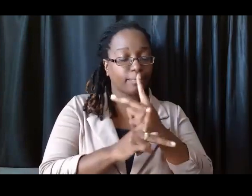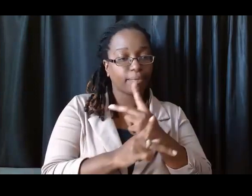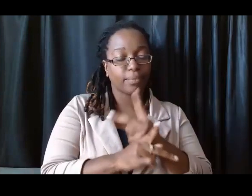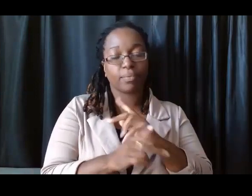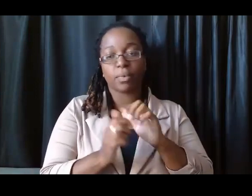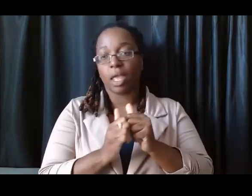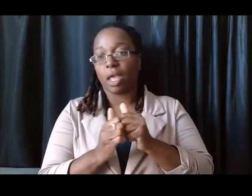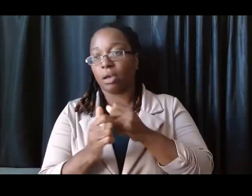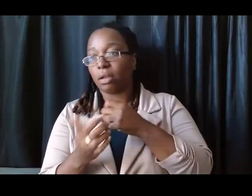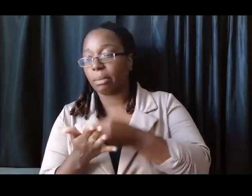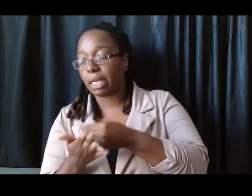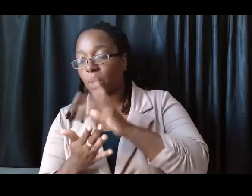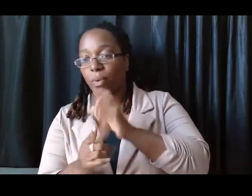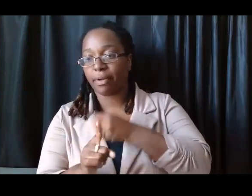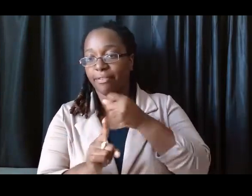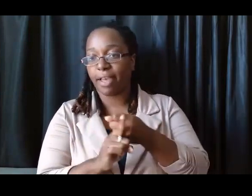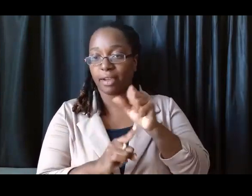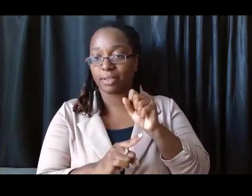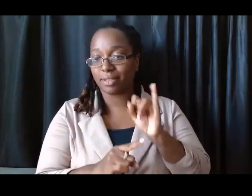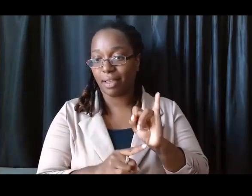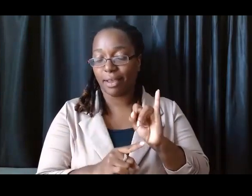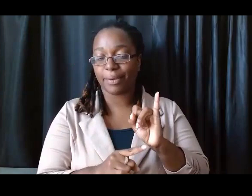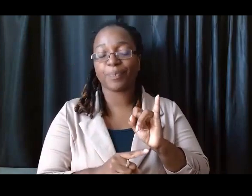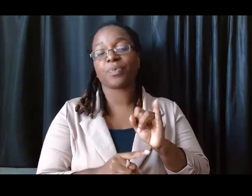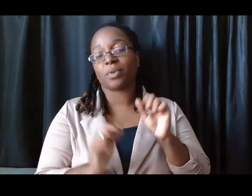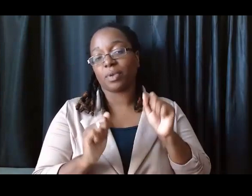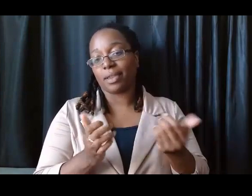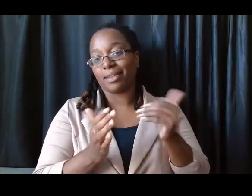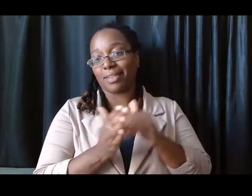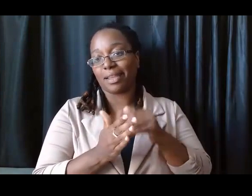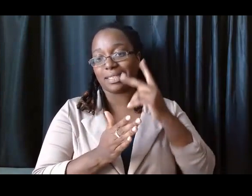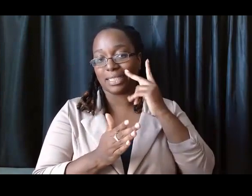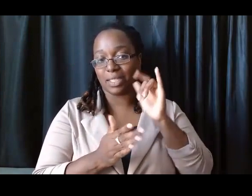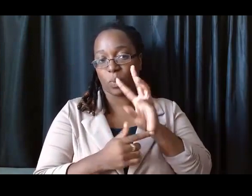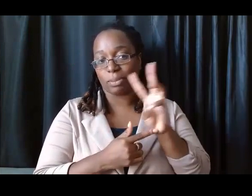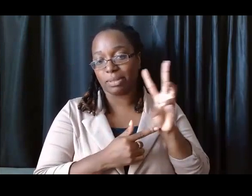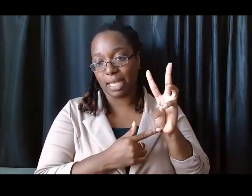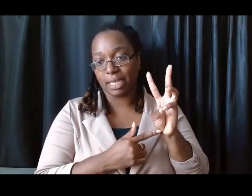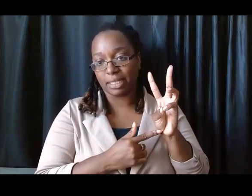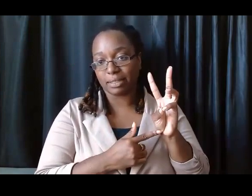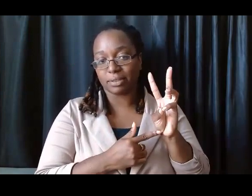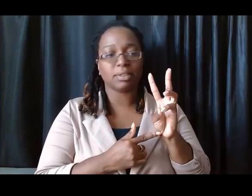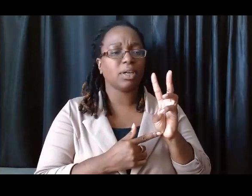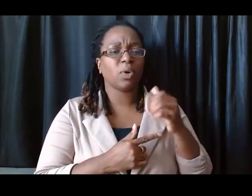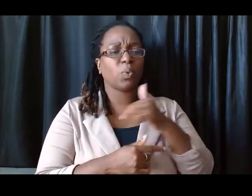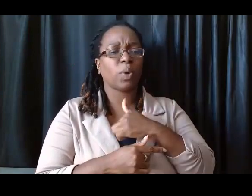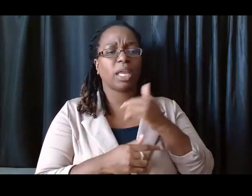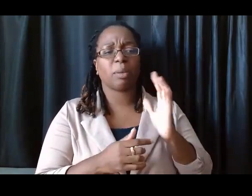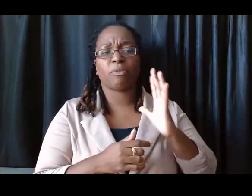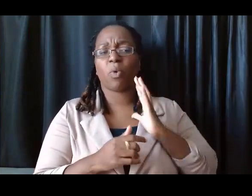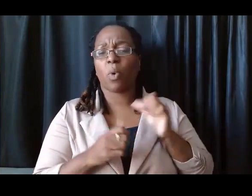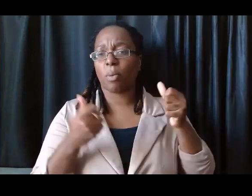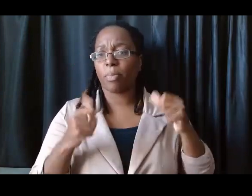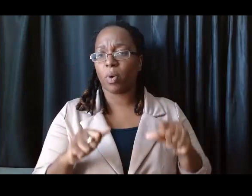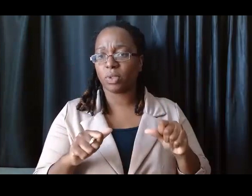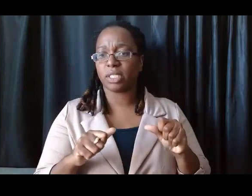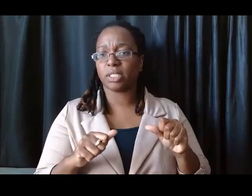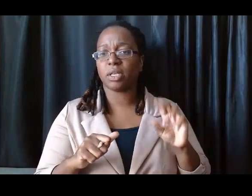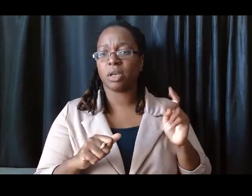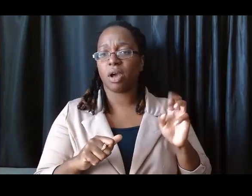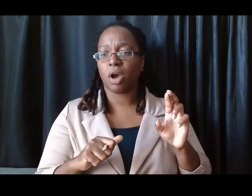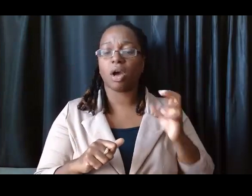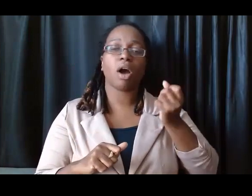and how earnings affect the SSI calculation by going to that web page Ciara posted a link to it.